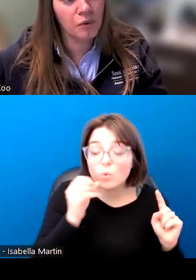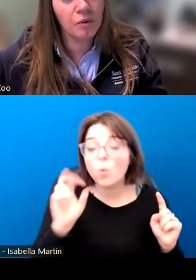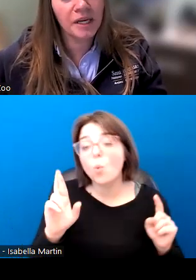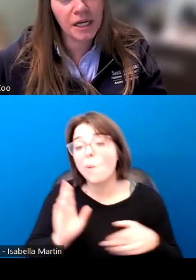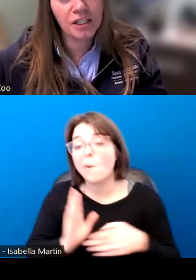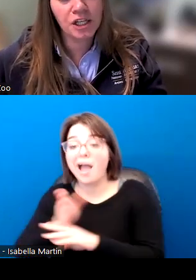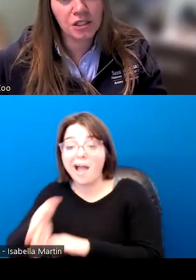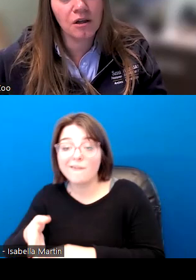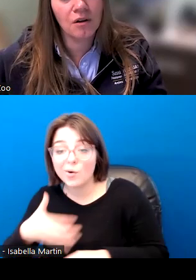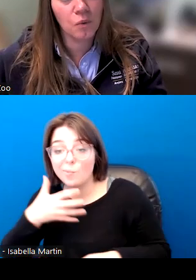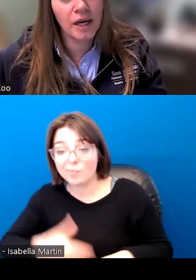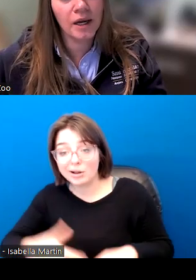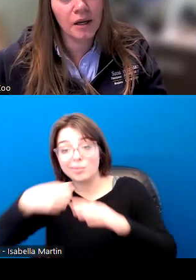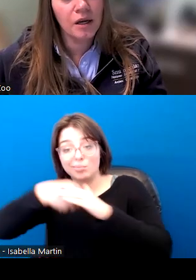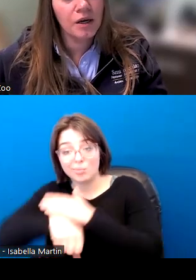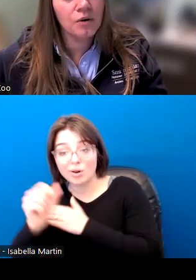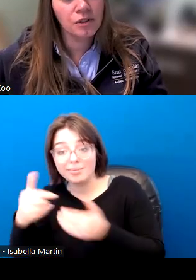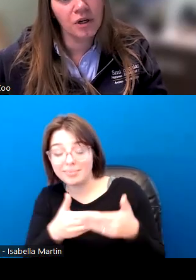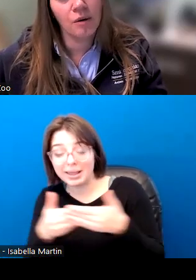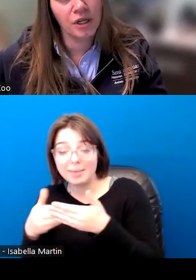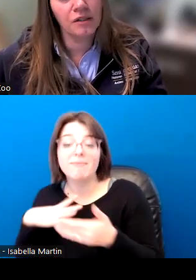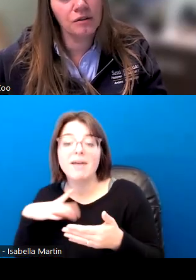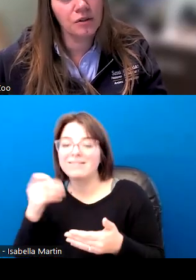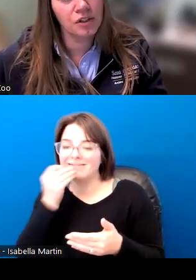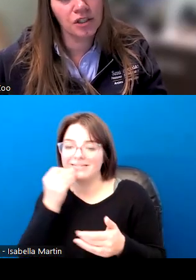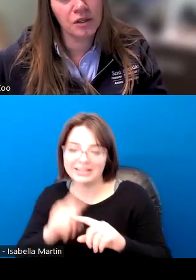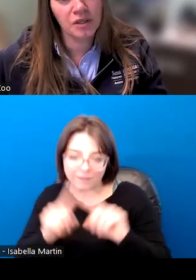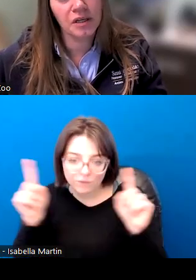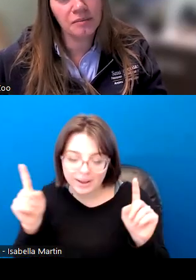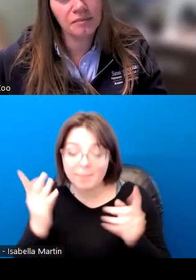we will make diet changes along the way in order to accommodate those changes that we're seeing.